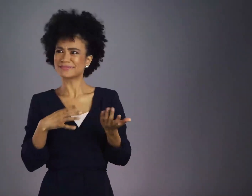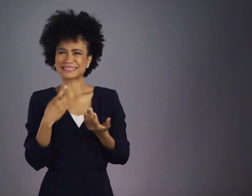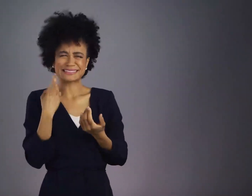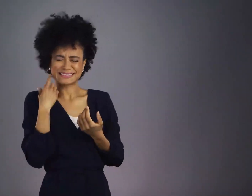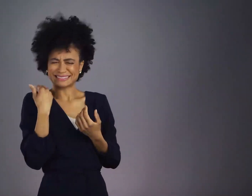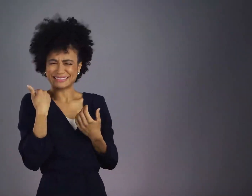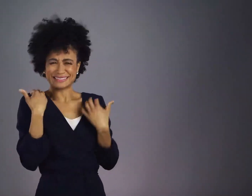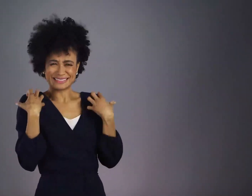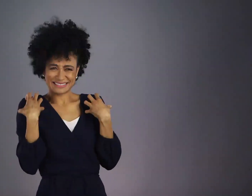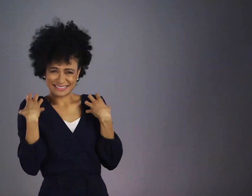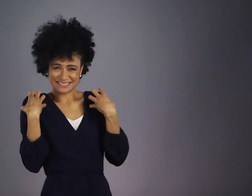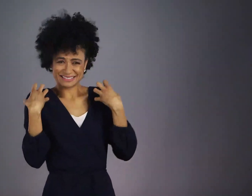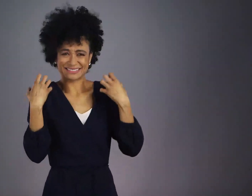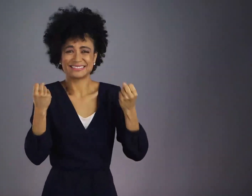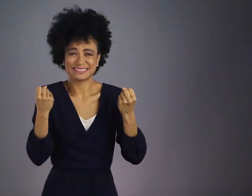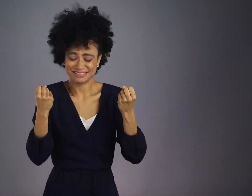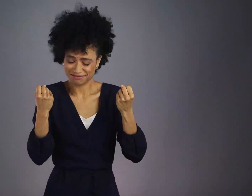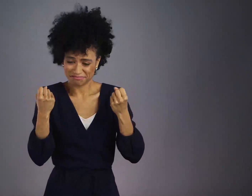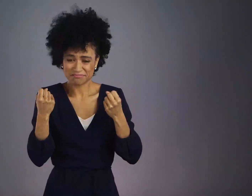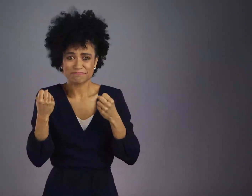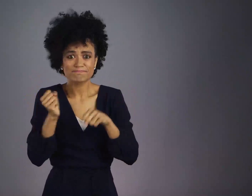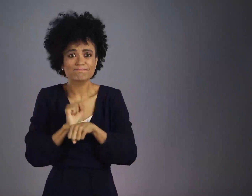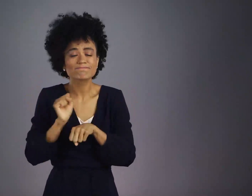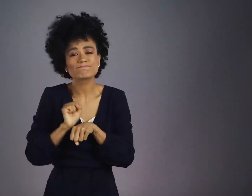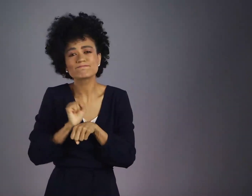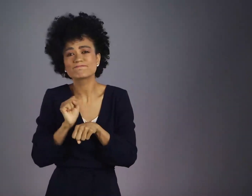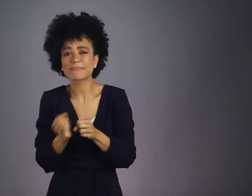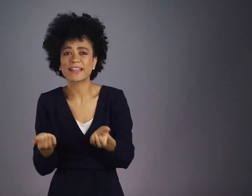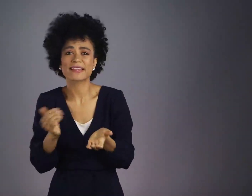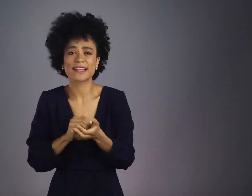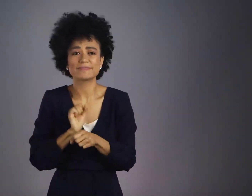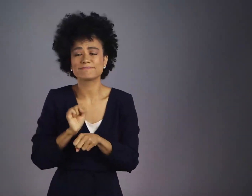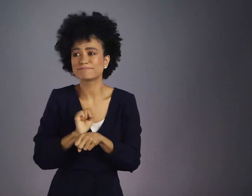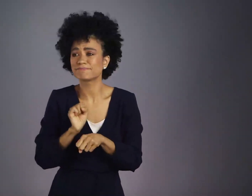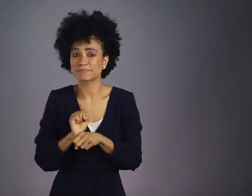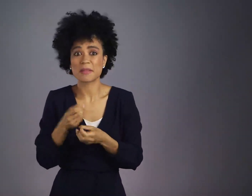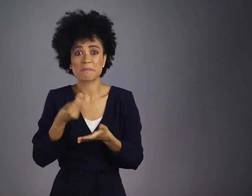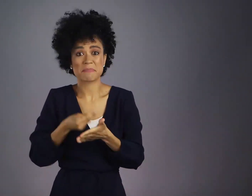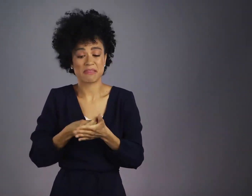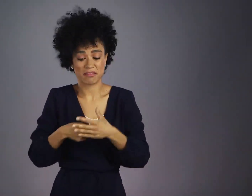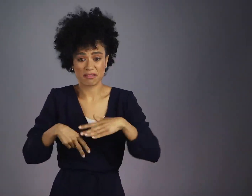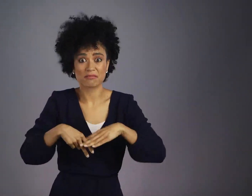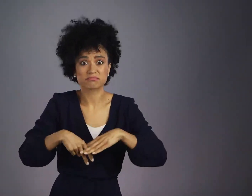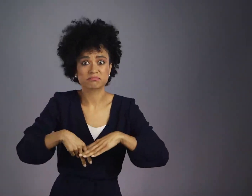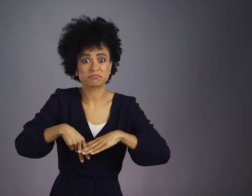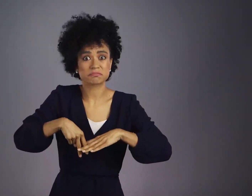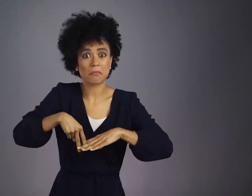He had commenced our way of life, had secured a position, and was getting his head above water.